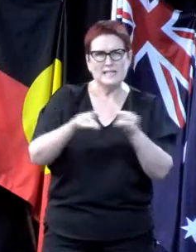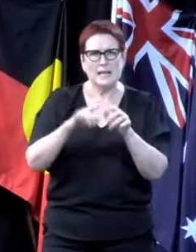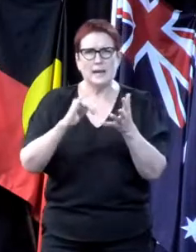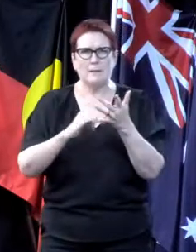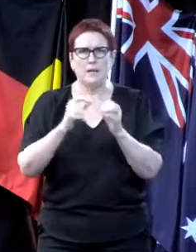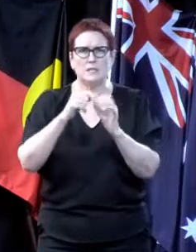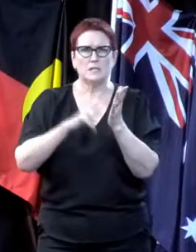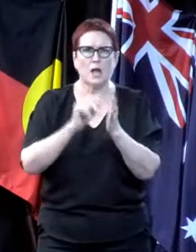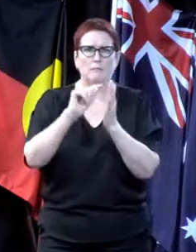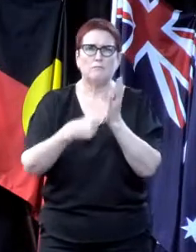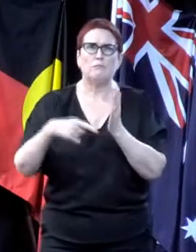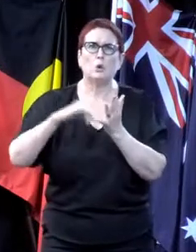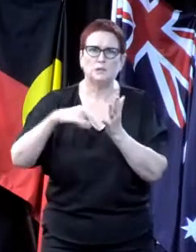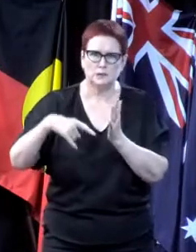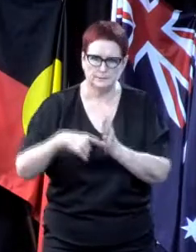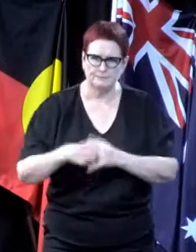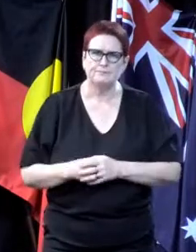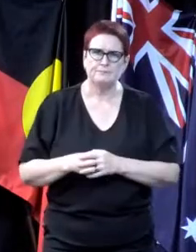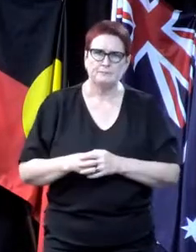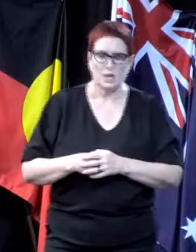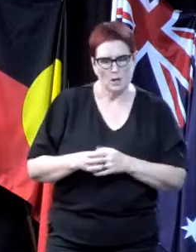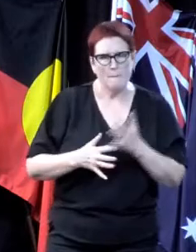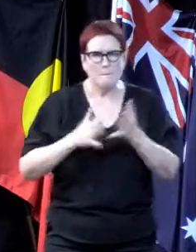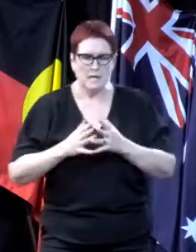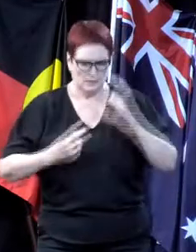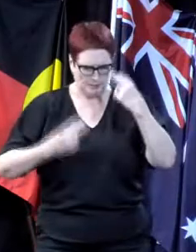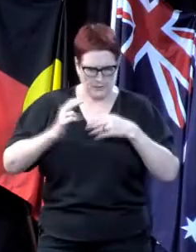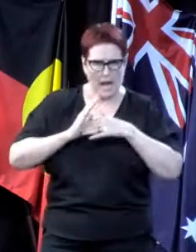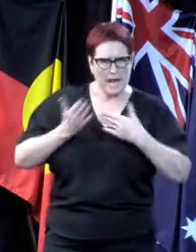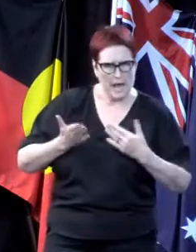where you were and where you needed to go and what those next steps would be.